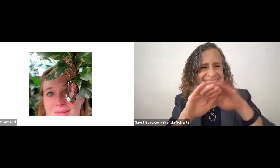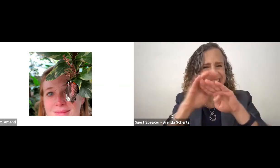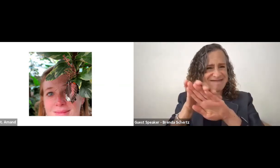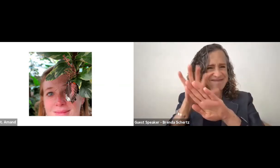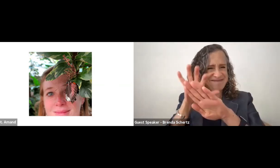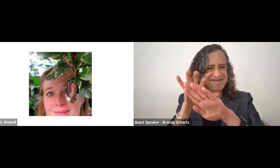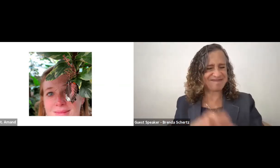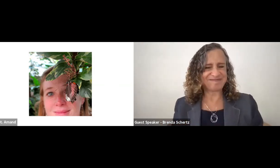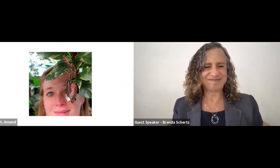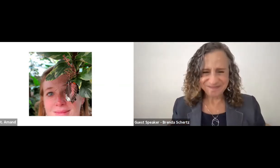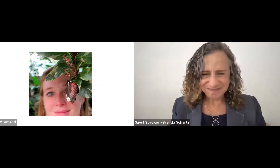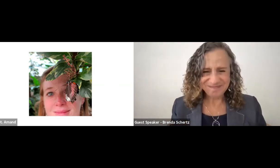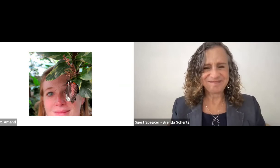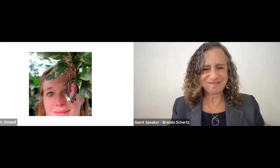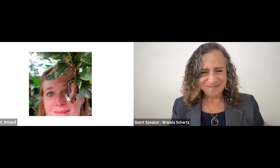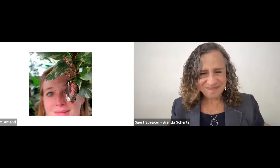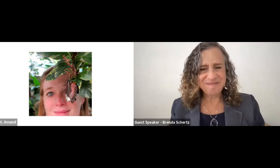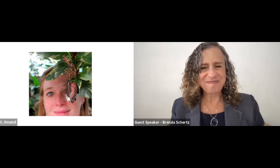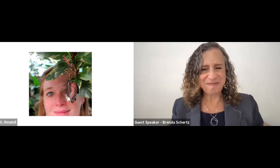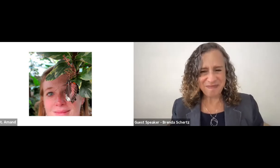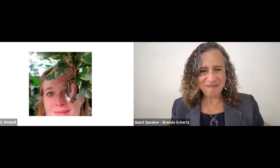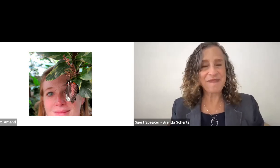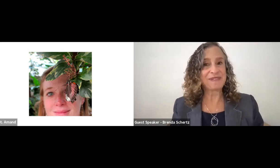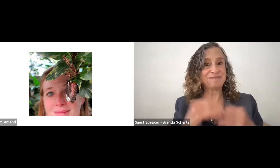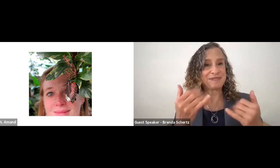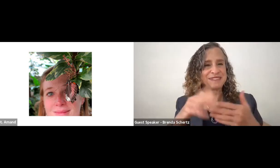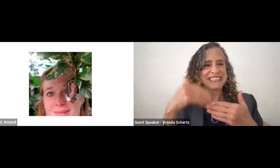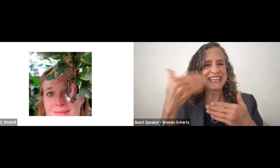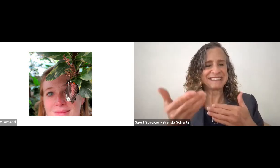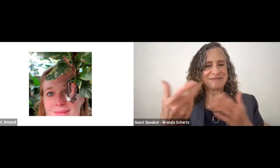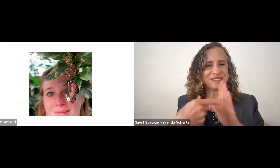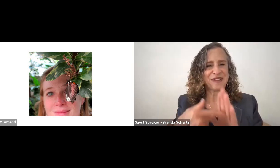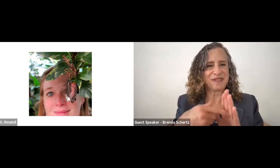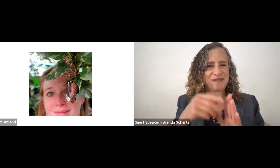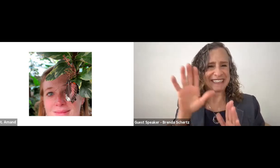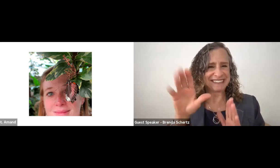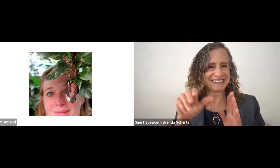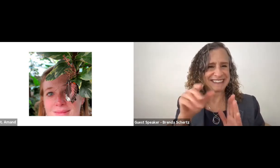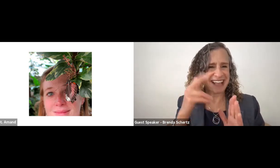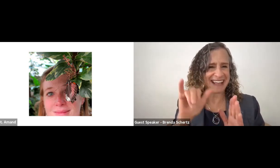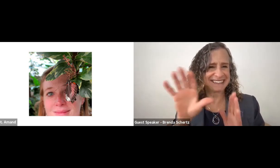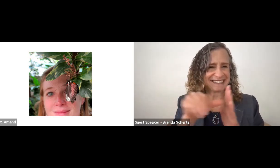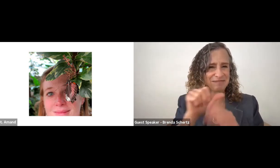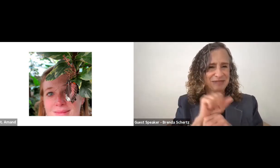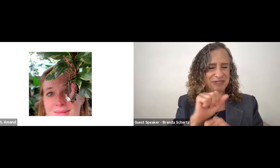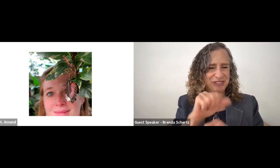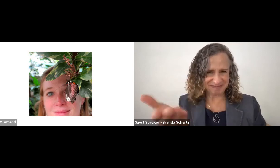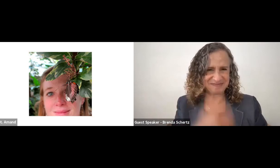It's an example-- it's different layers that you put on the collage, and he was very talented at that.